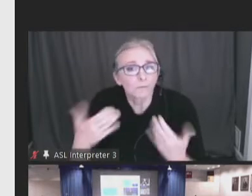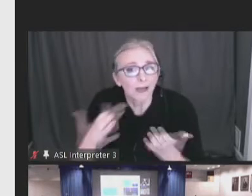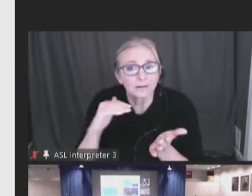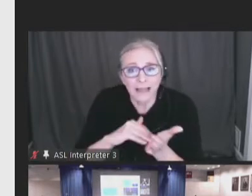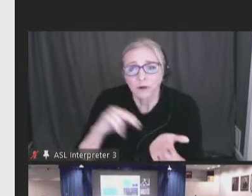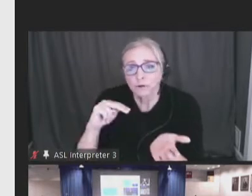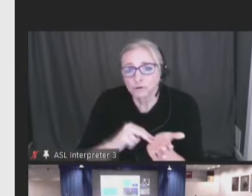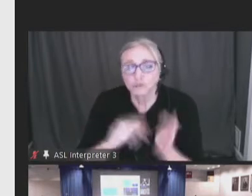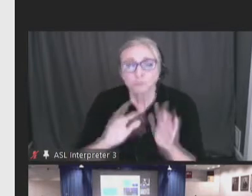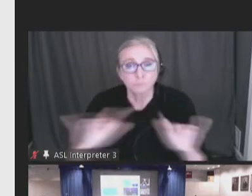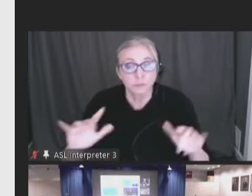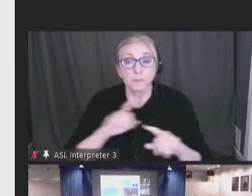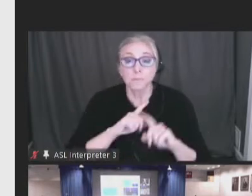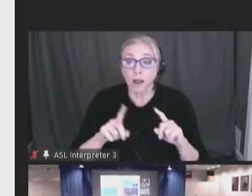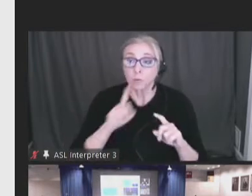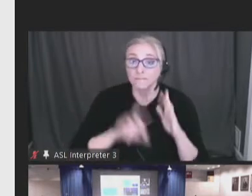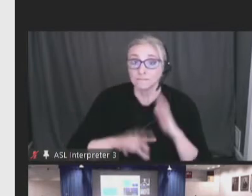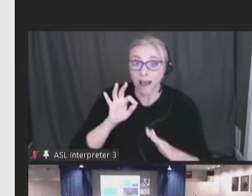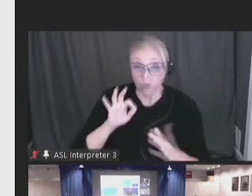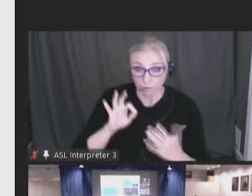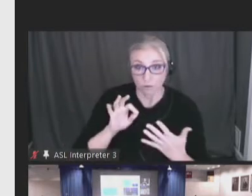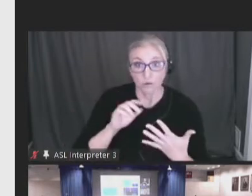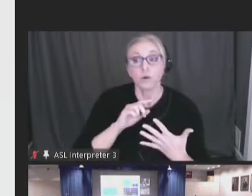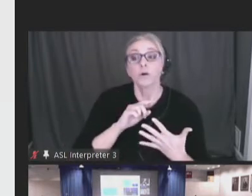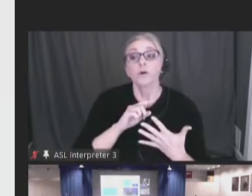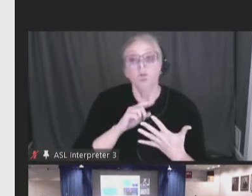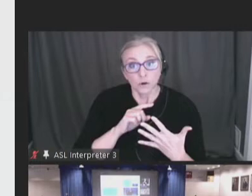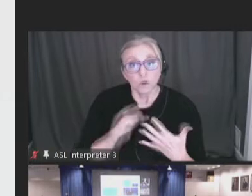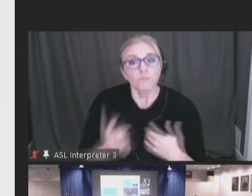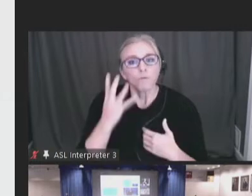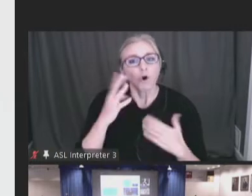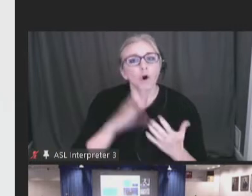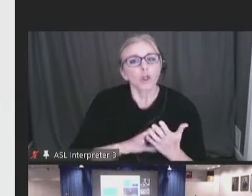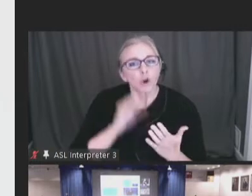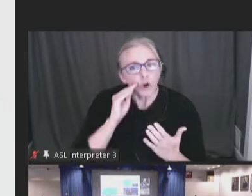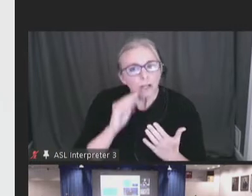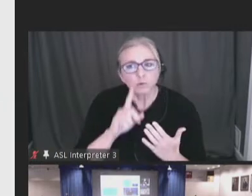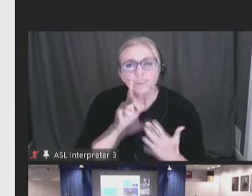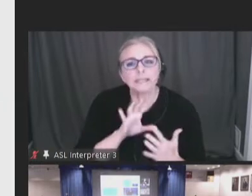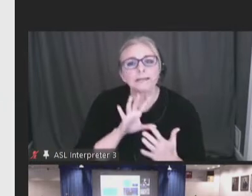But I think we found that these are like four learnings that are applicable to whomever it is